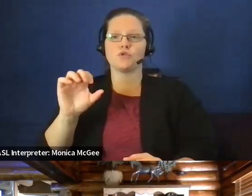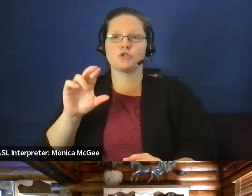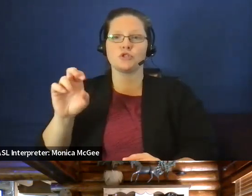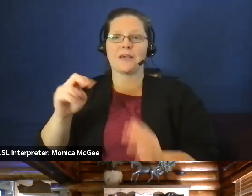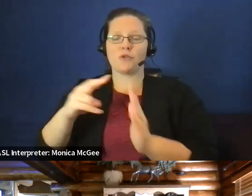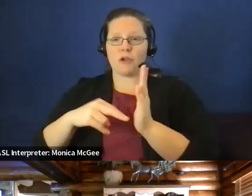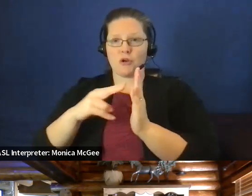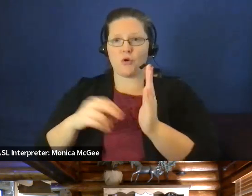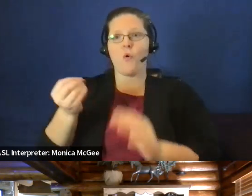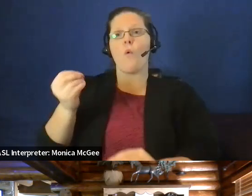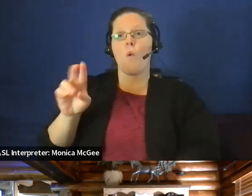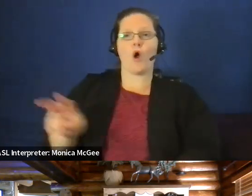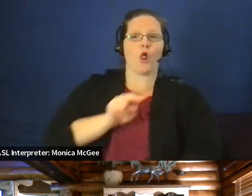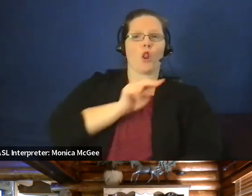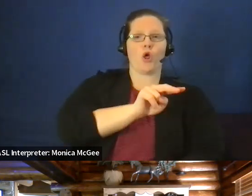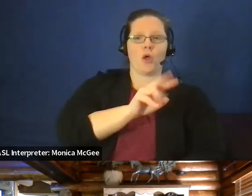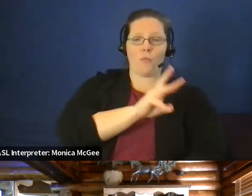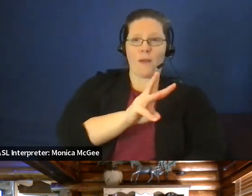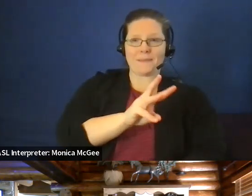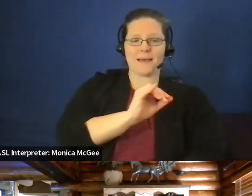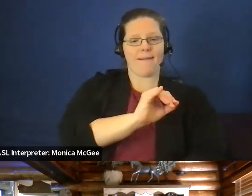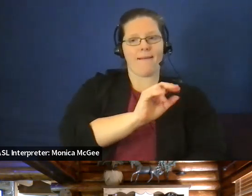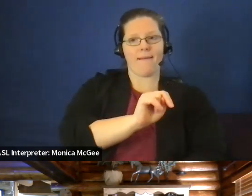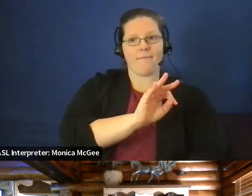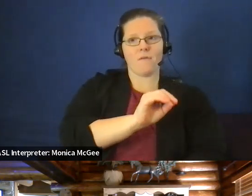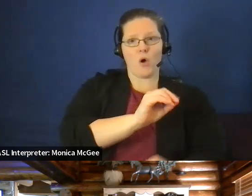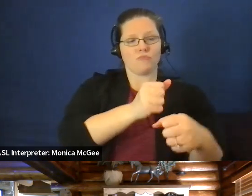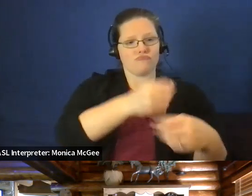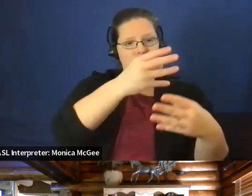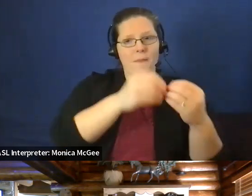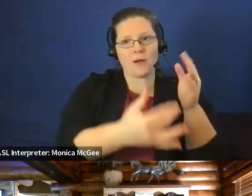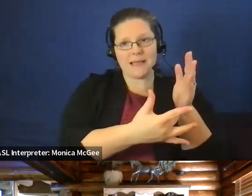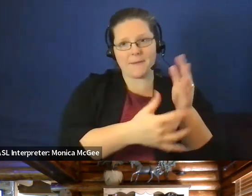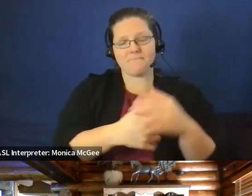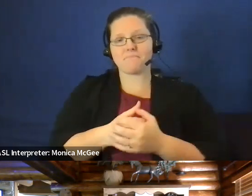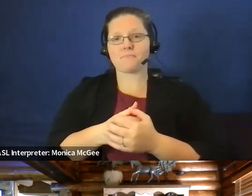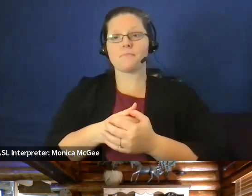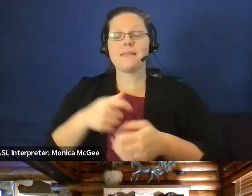like to turn the chat feature off if you're using a screen reader, you can